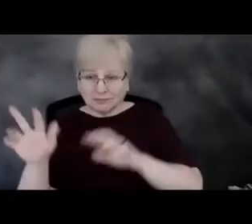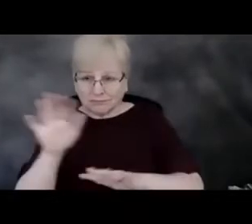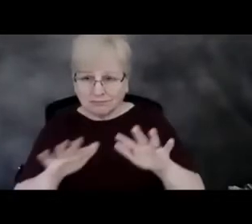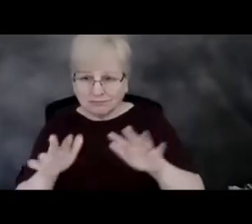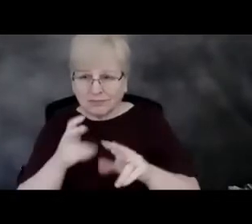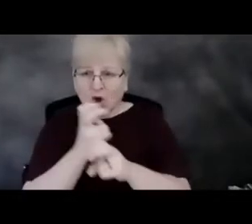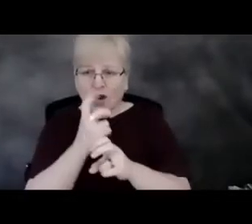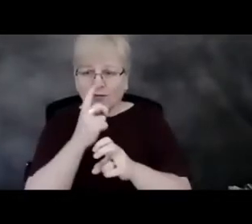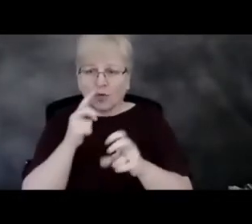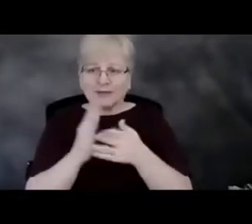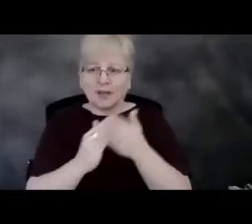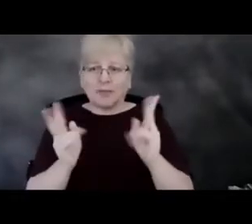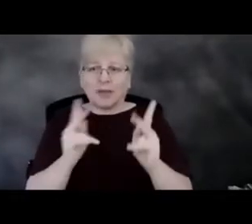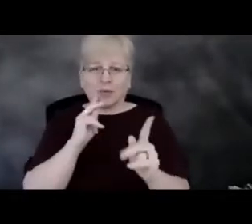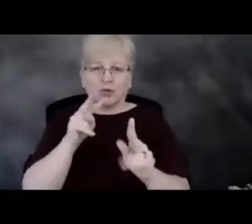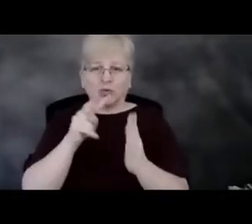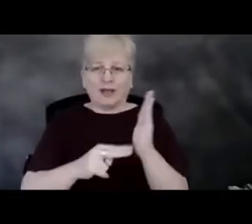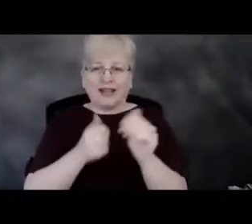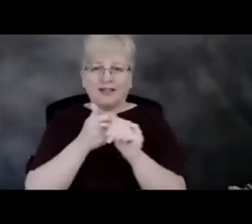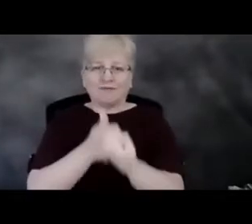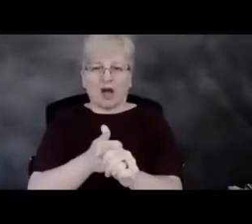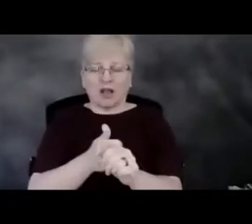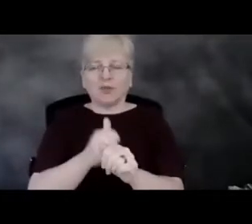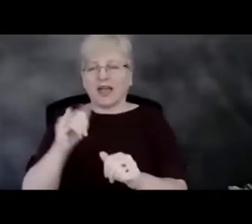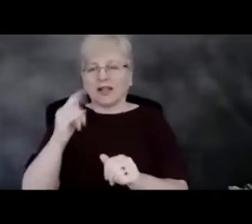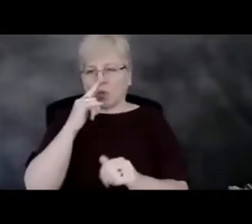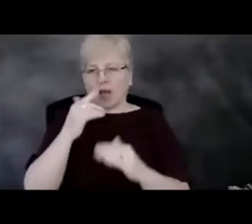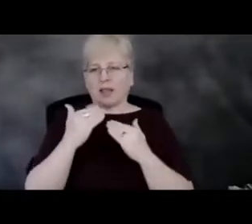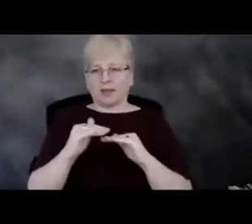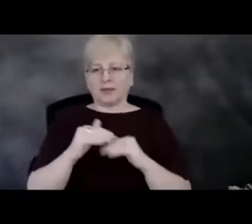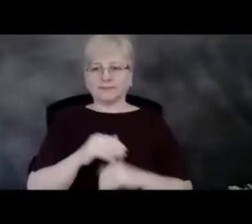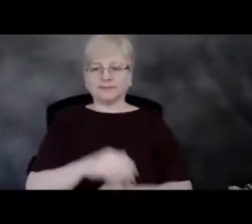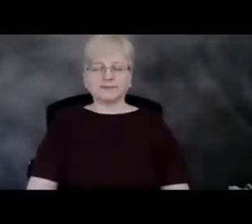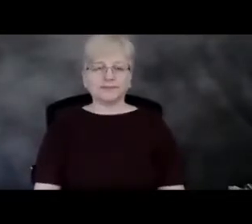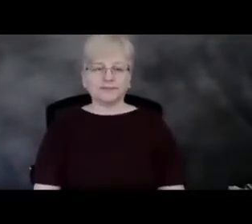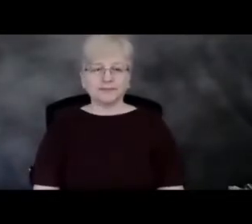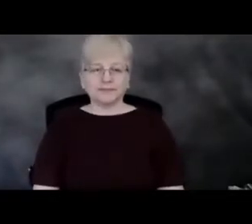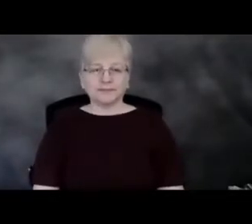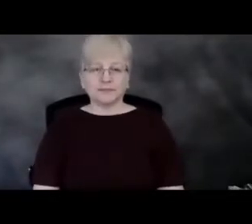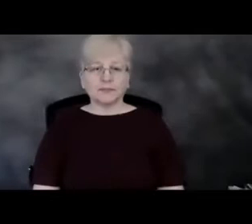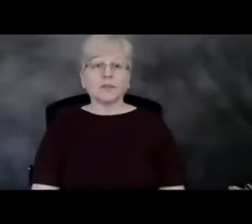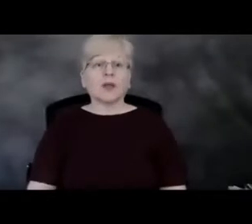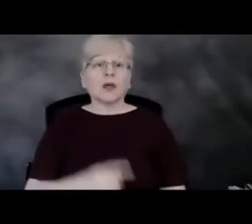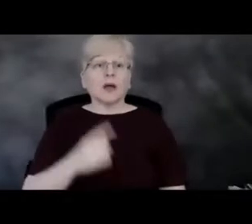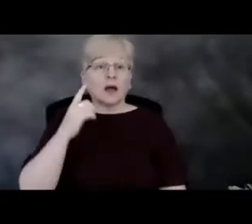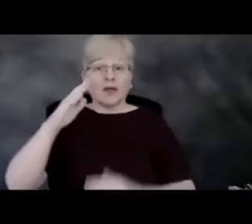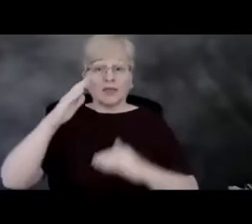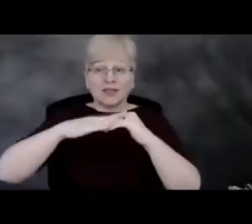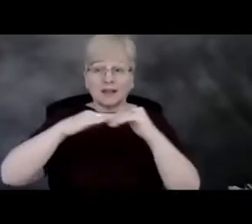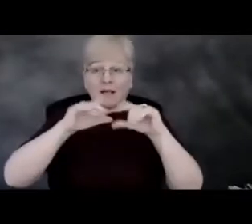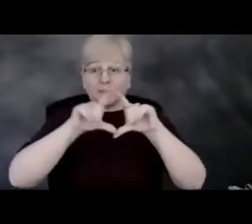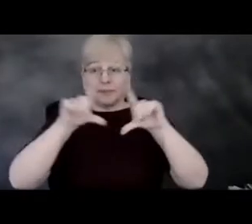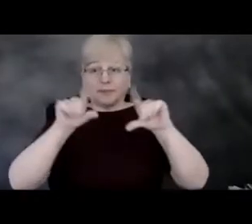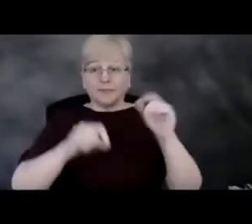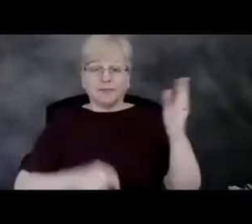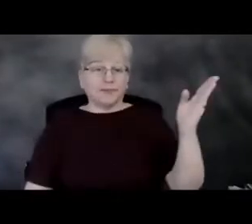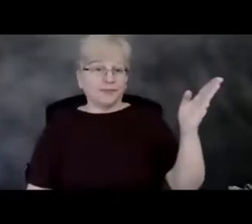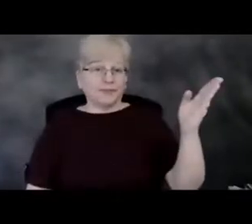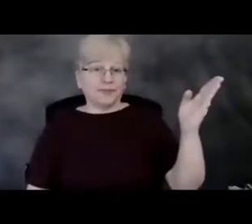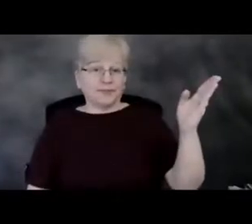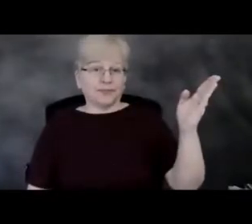16:49:35 In terms of multimedia, these are the tools up here. Insert image, insert video,